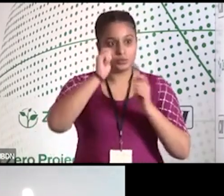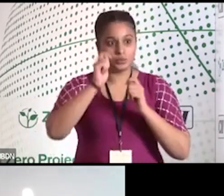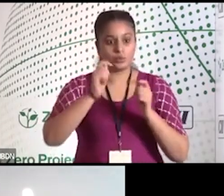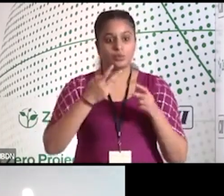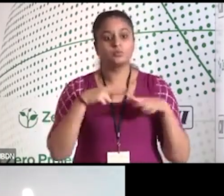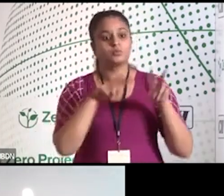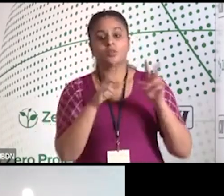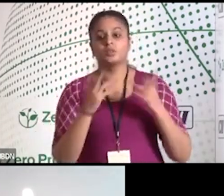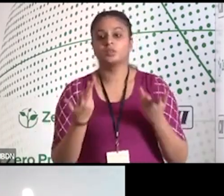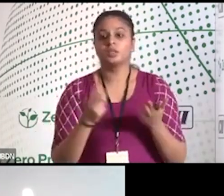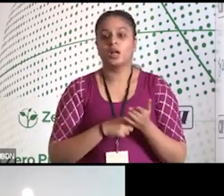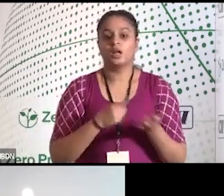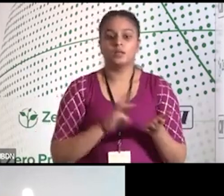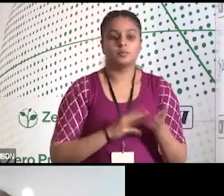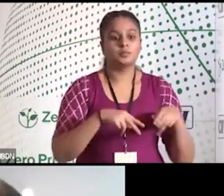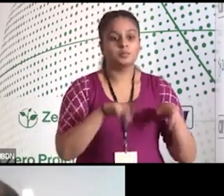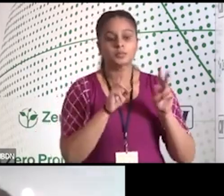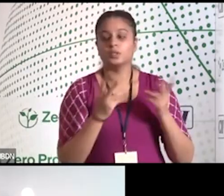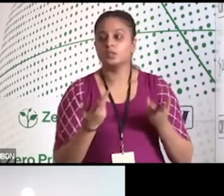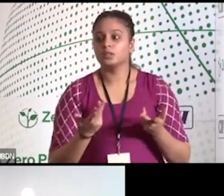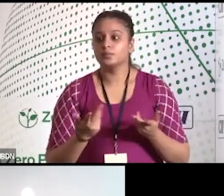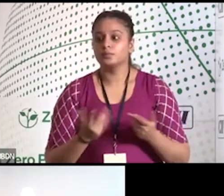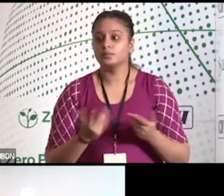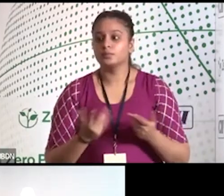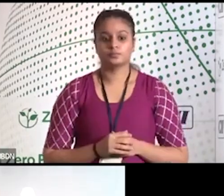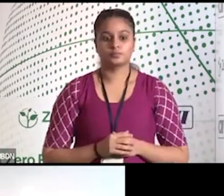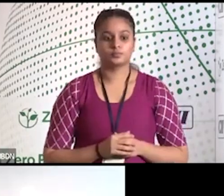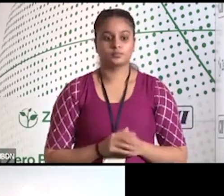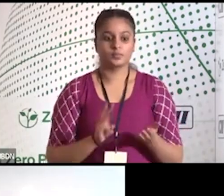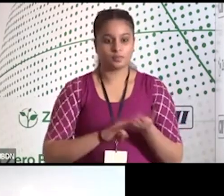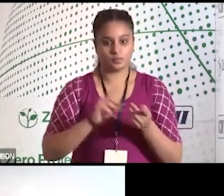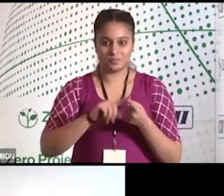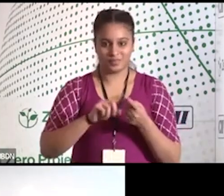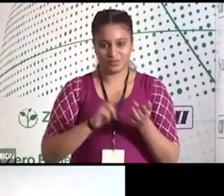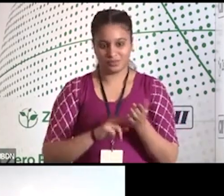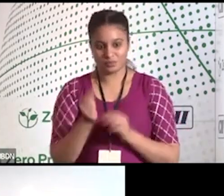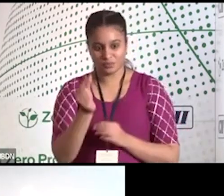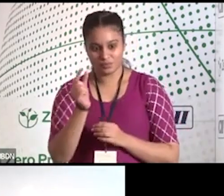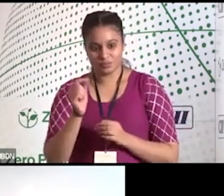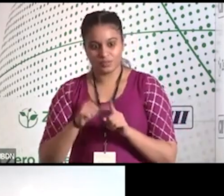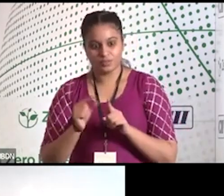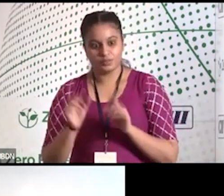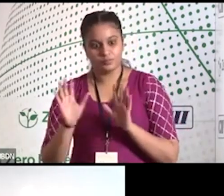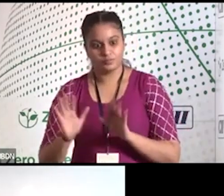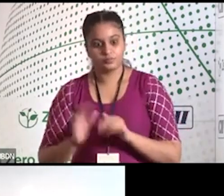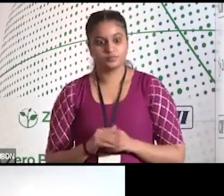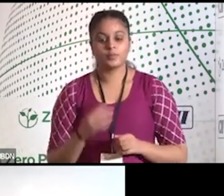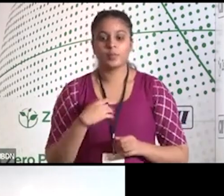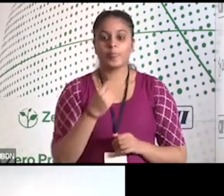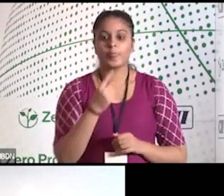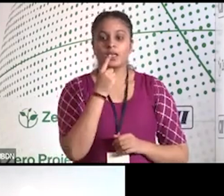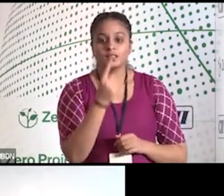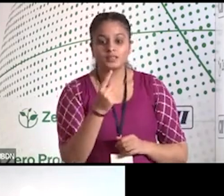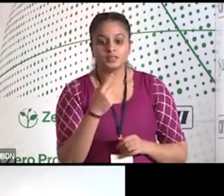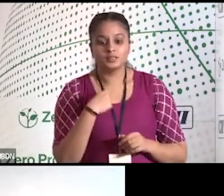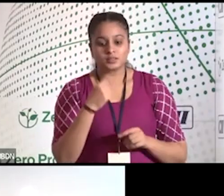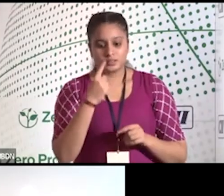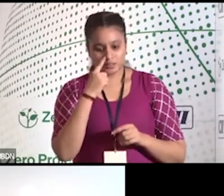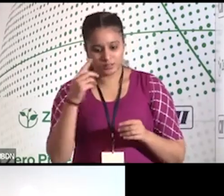And we've seen that, especially in the like me news village night that a girl can look up to me now and see if she could do it.